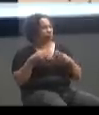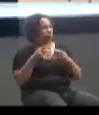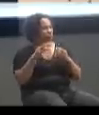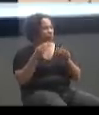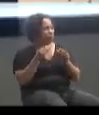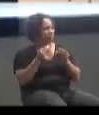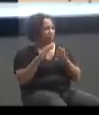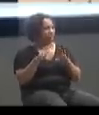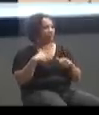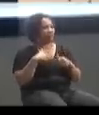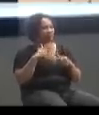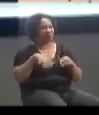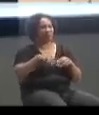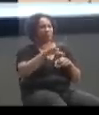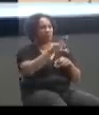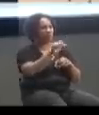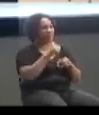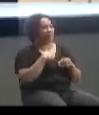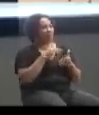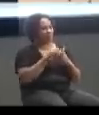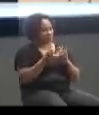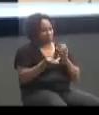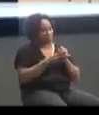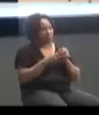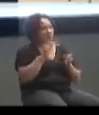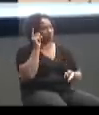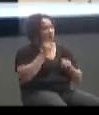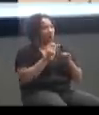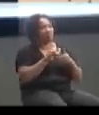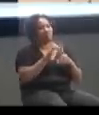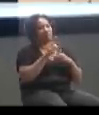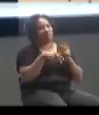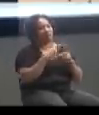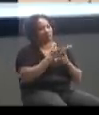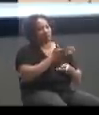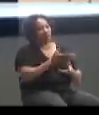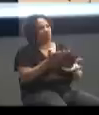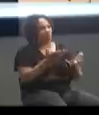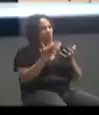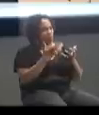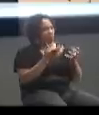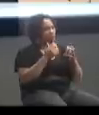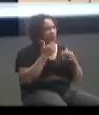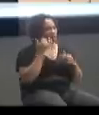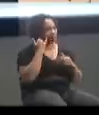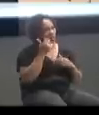UTILITY INDUSTRY ACROSS AMERICA. NOW, THAT'S A LEGACY MOVE. THAT'S THE KIND OF MOVE WHERE WHEN YOU'RE SITTING ON YOUR